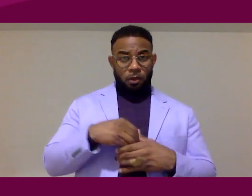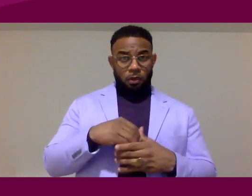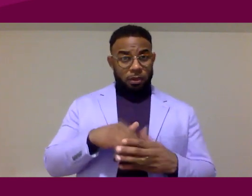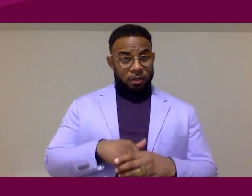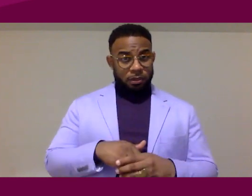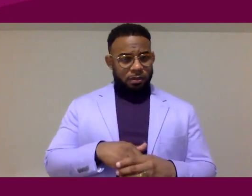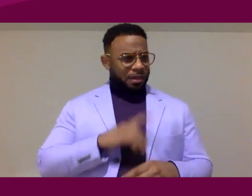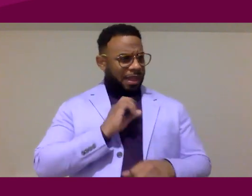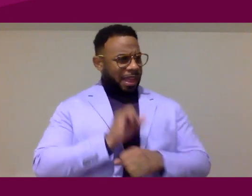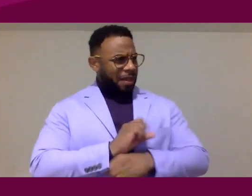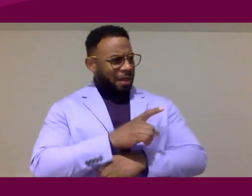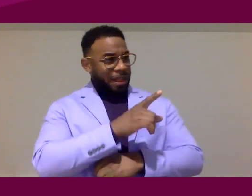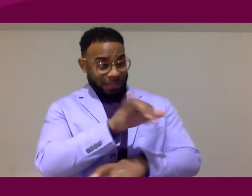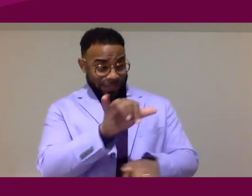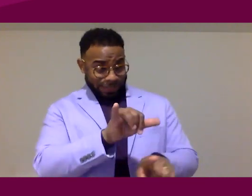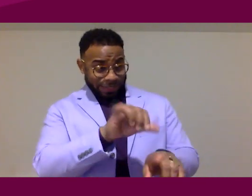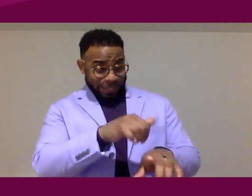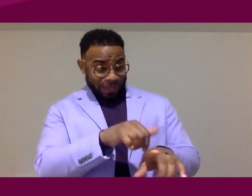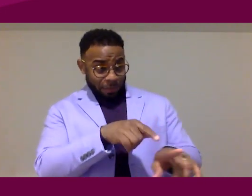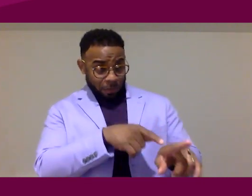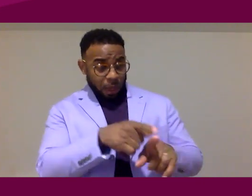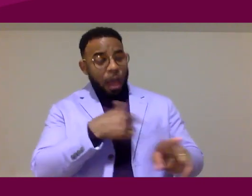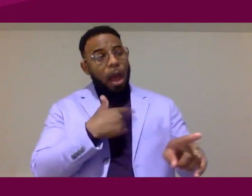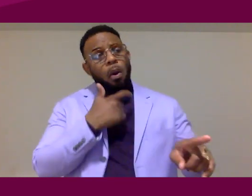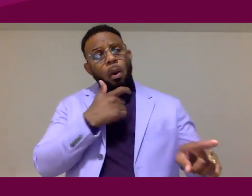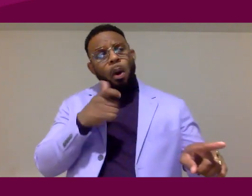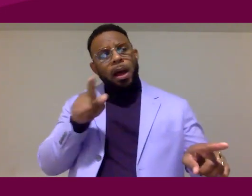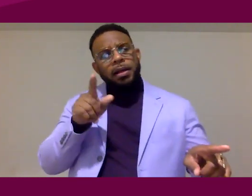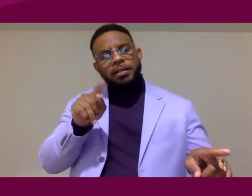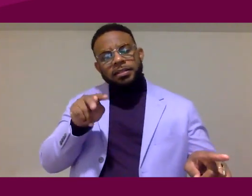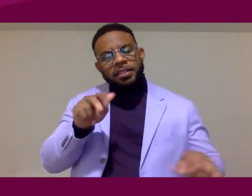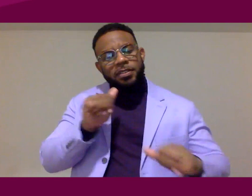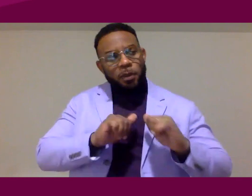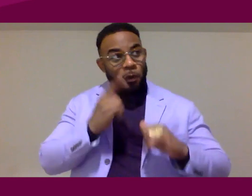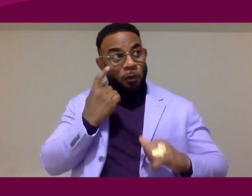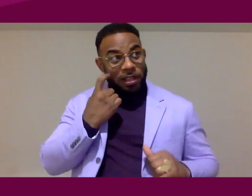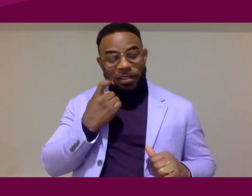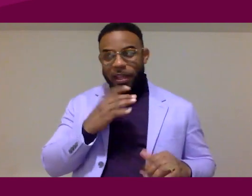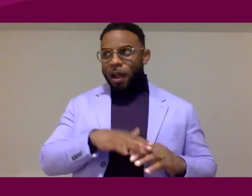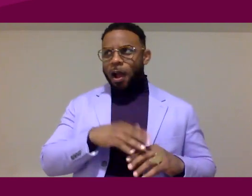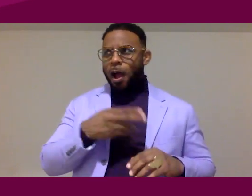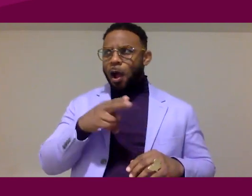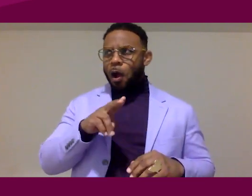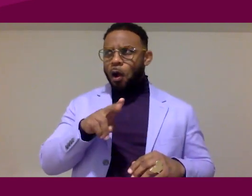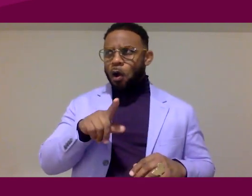And on that same vein, I was watching a TV show recently on Hulu, and I saw that there